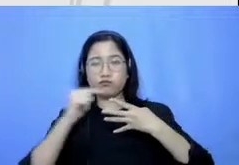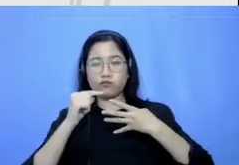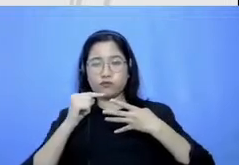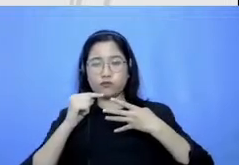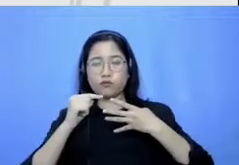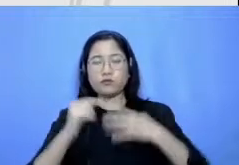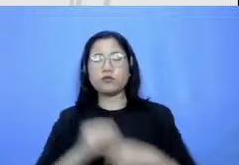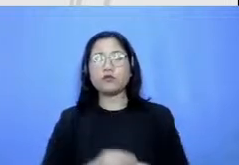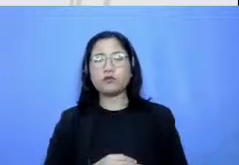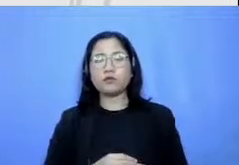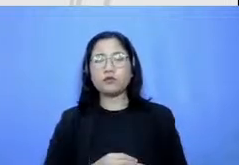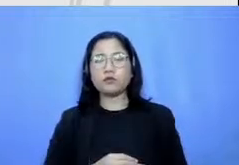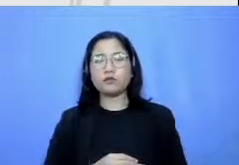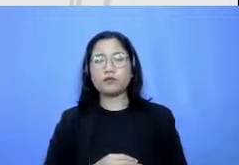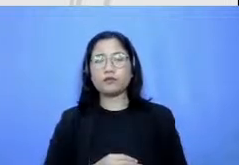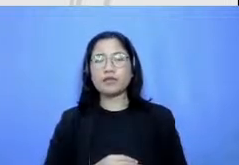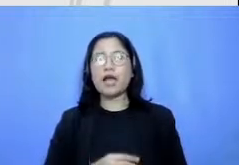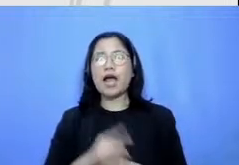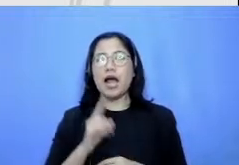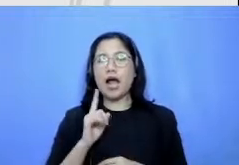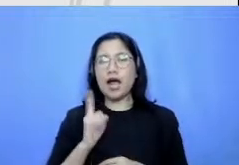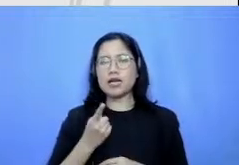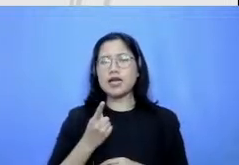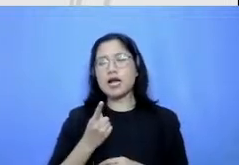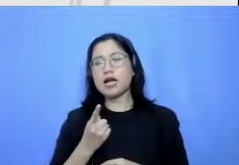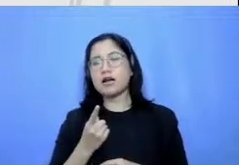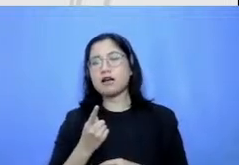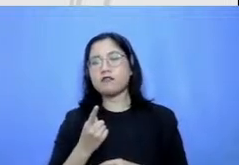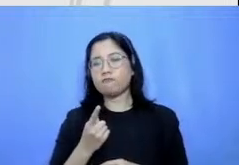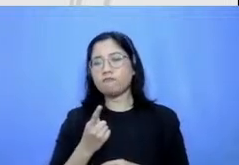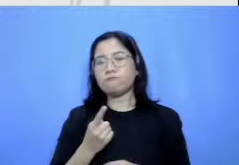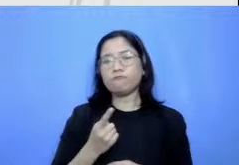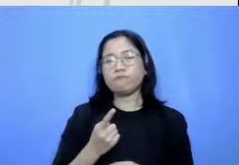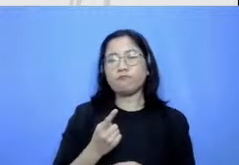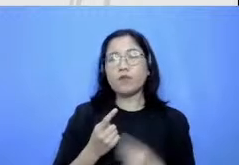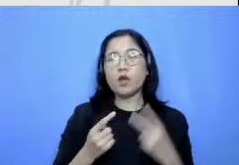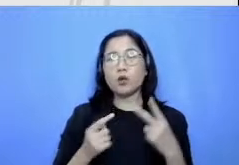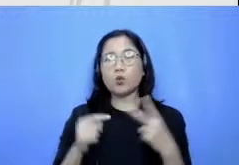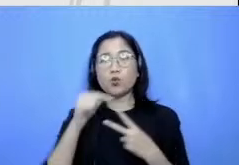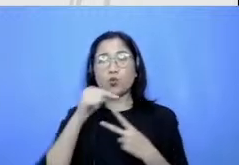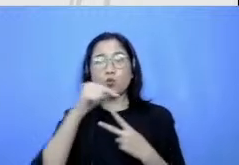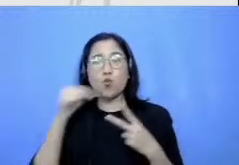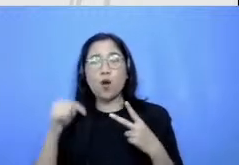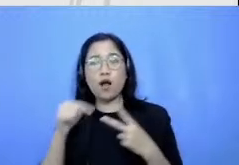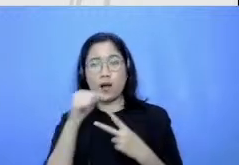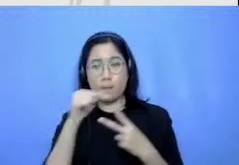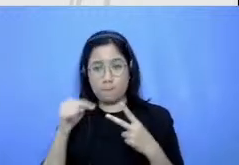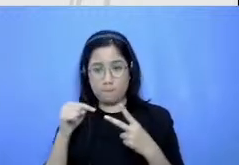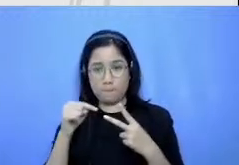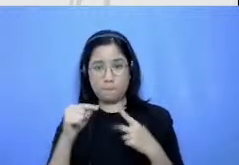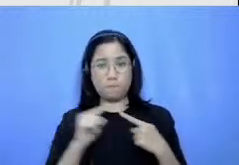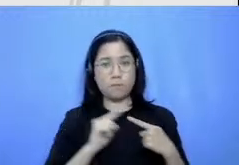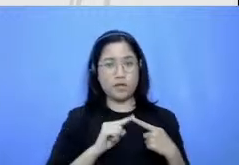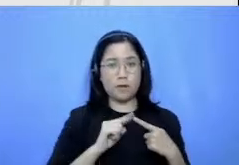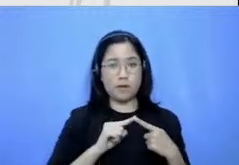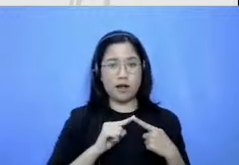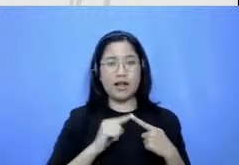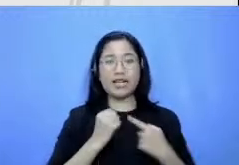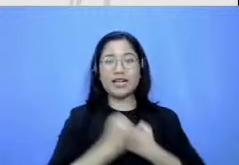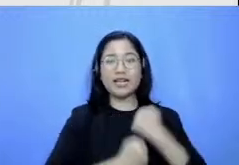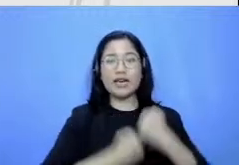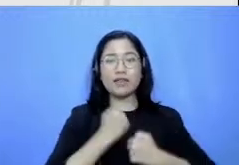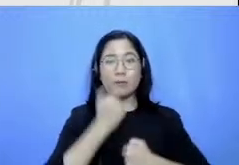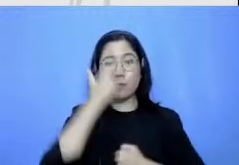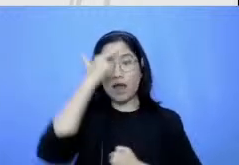with reflection on the 2l components, the first component is a learning activity , the second